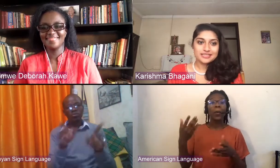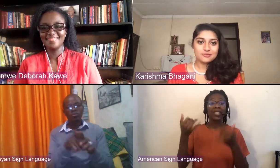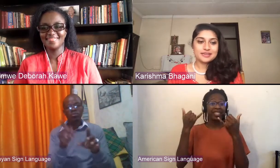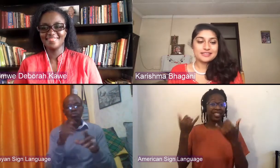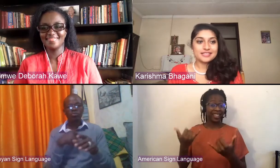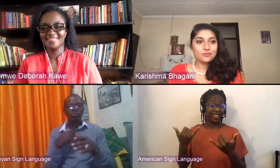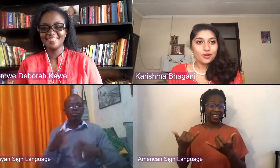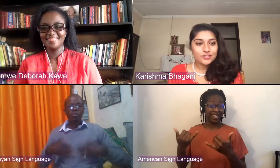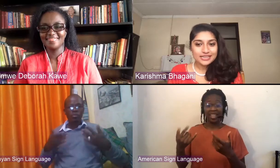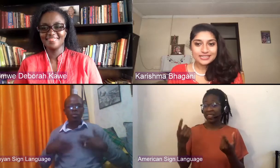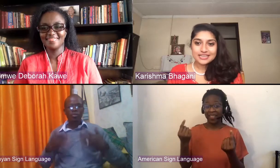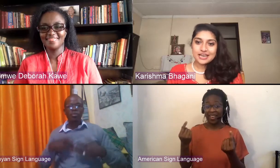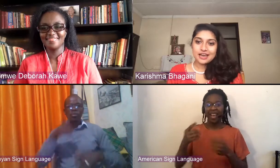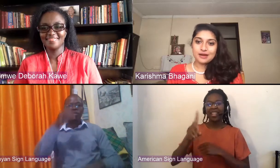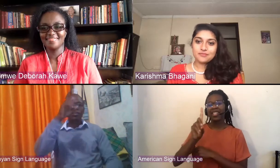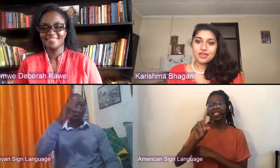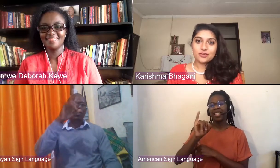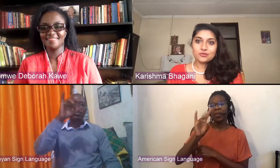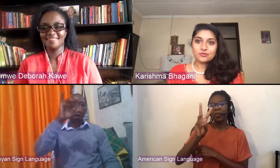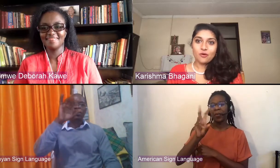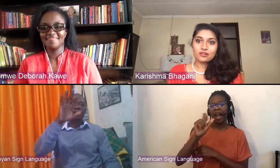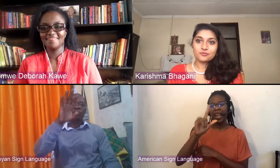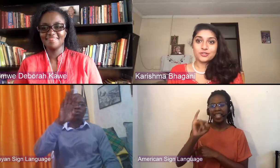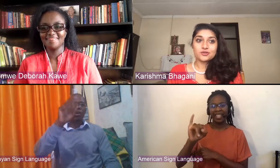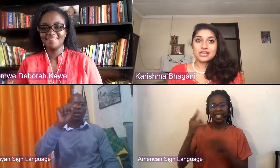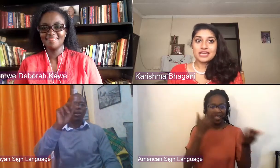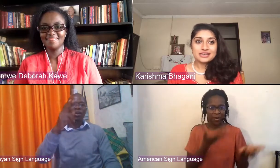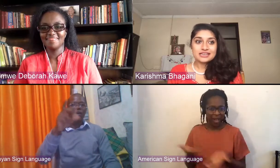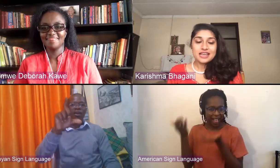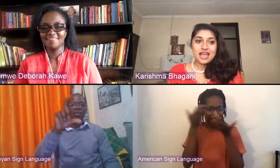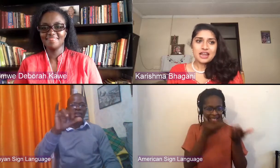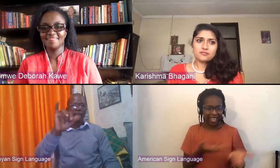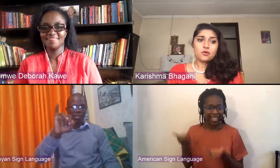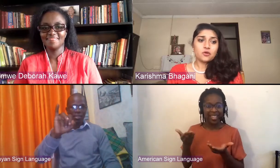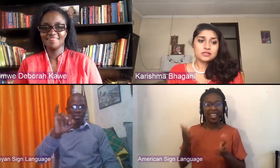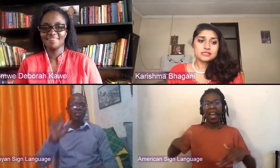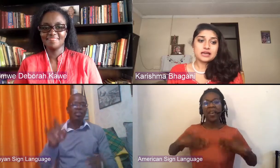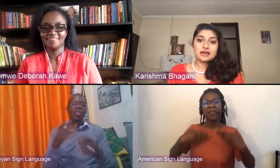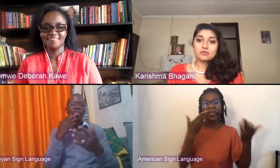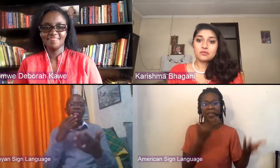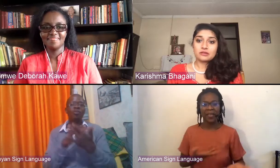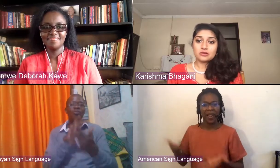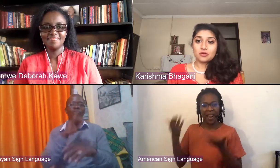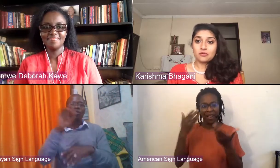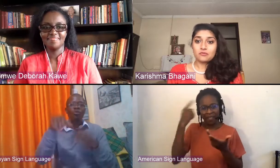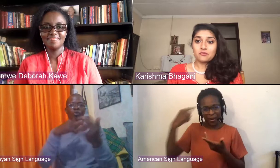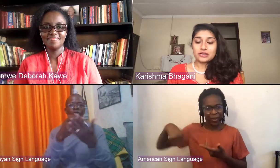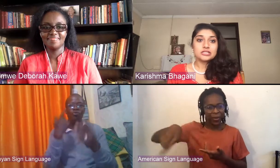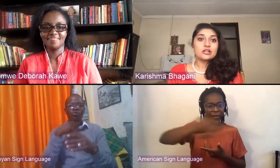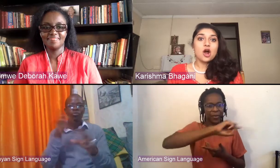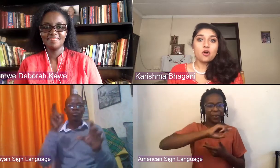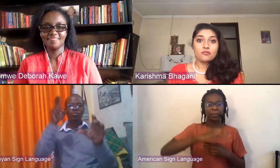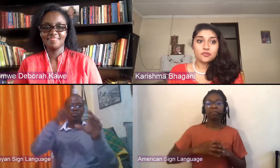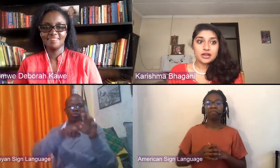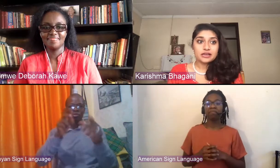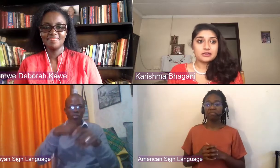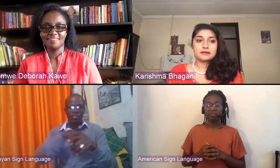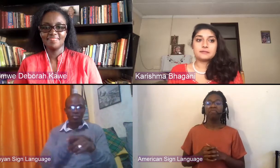everybody that's watching. Thank you all for tuning in. And of course, you know, we still are offering